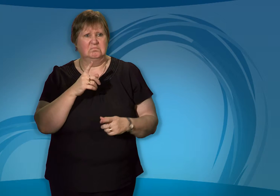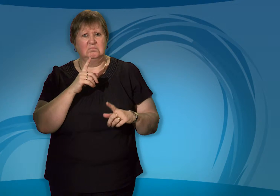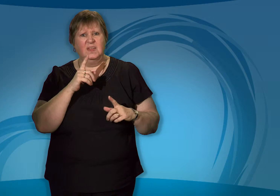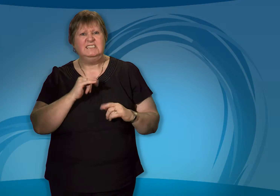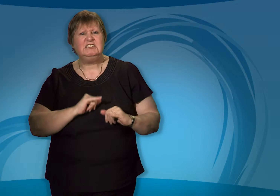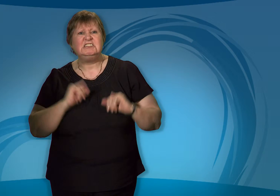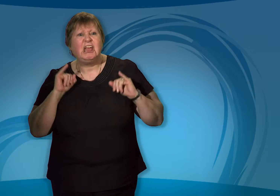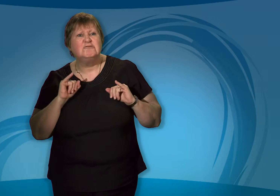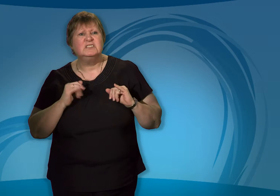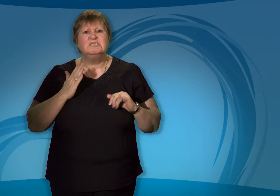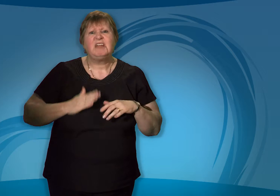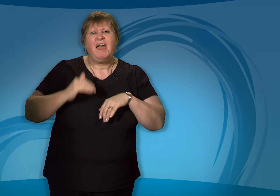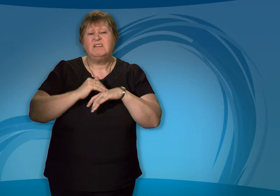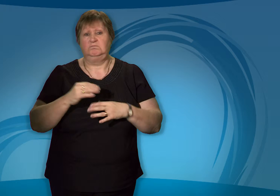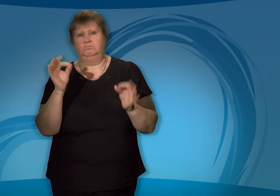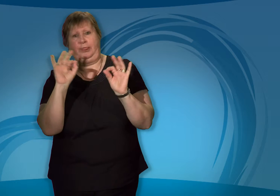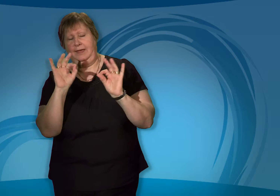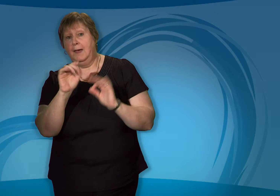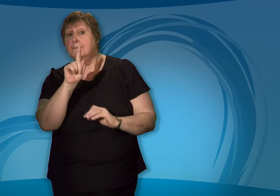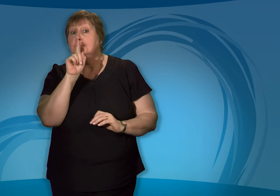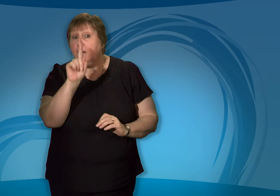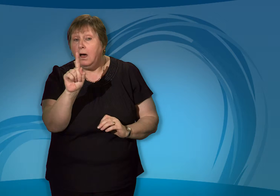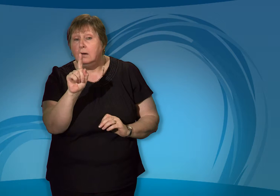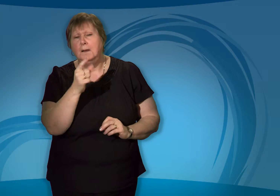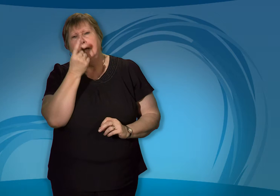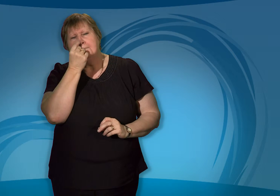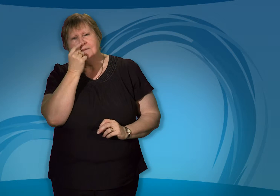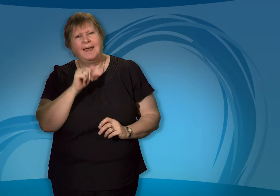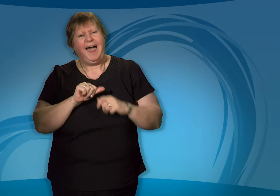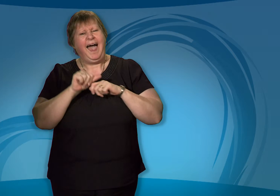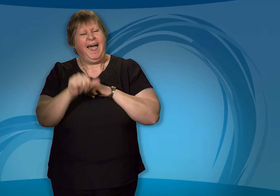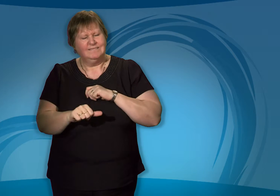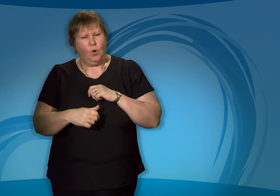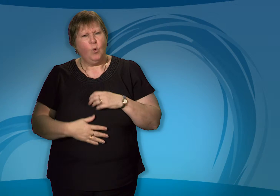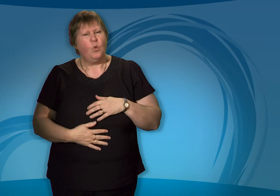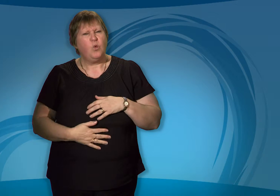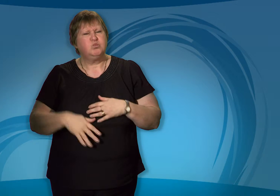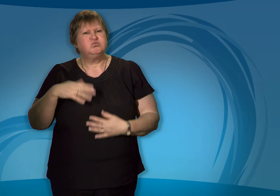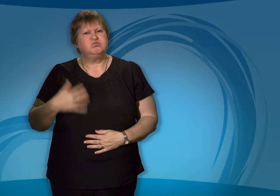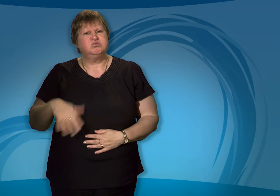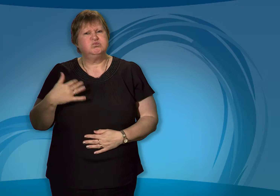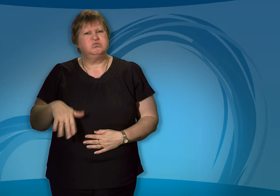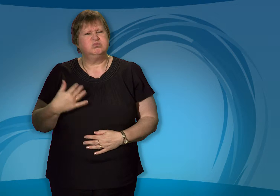You are unlikely to have any serious side-effects, however you may experience abdominal discomfort;